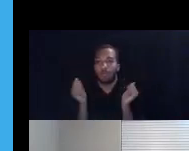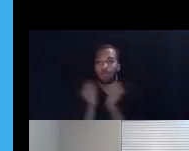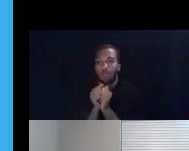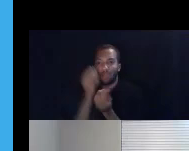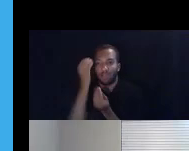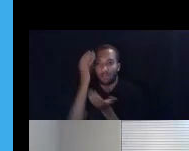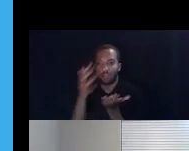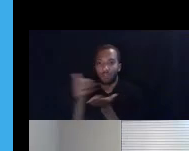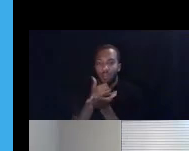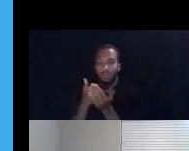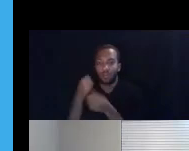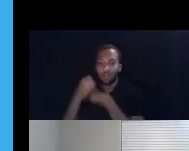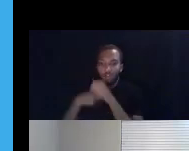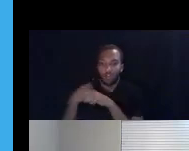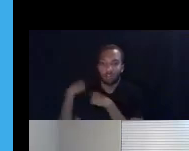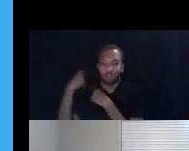Is there a website or a monthly meeting?